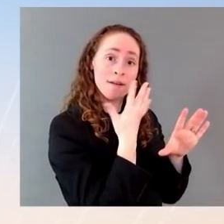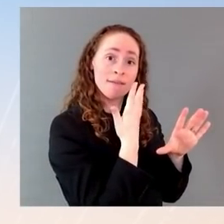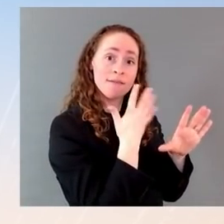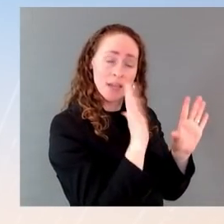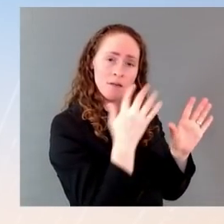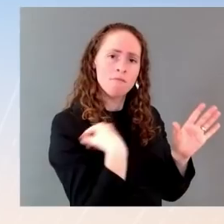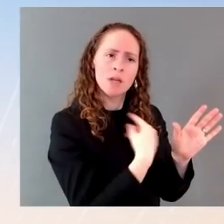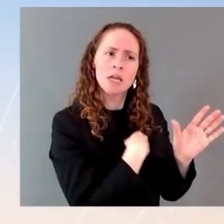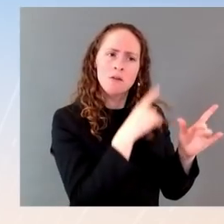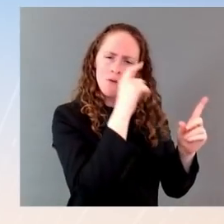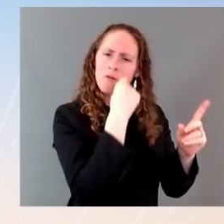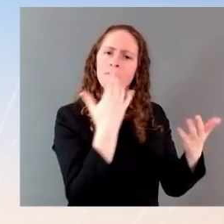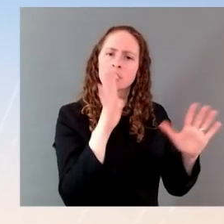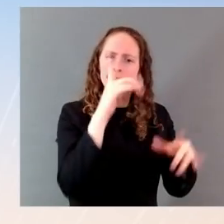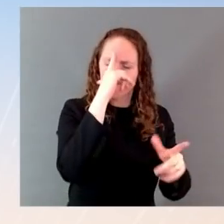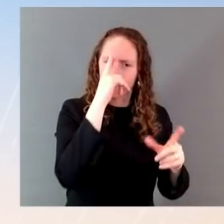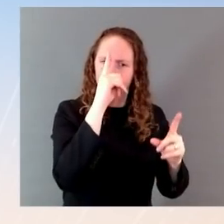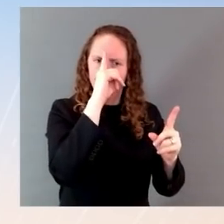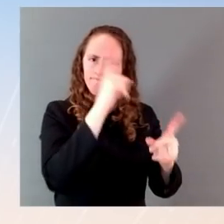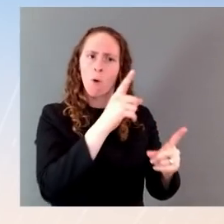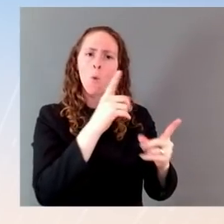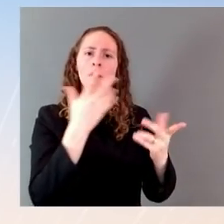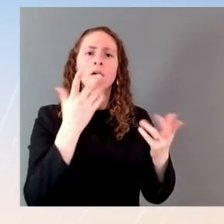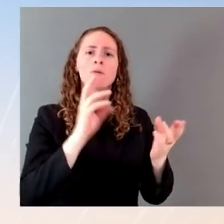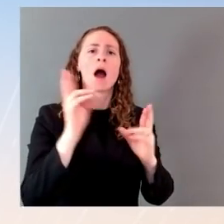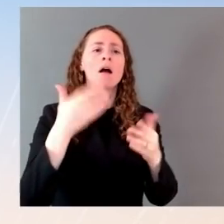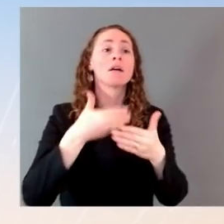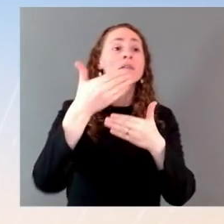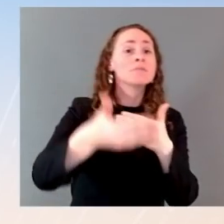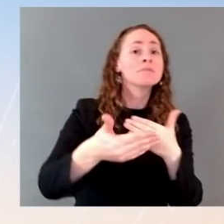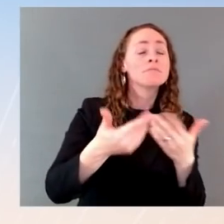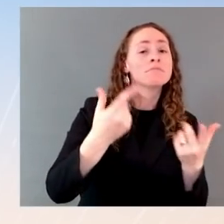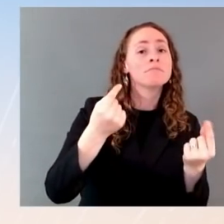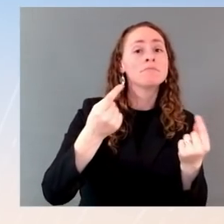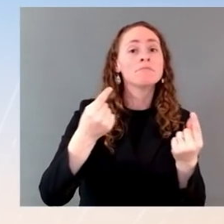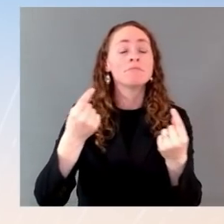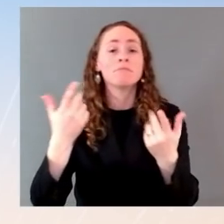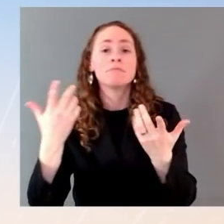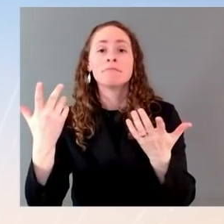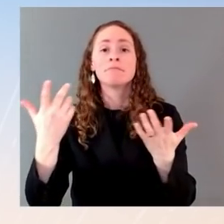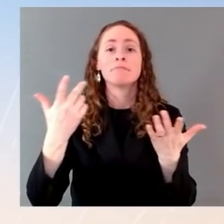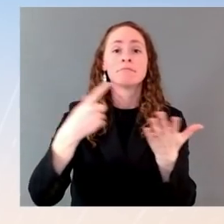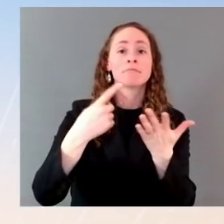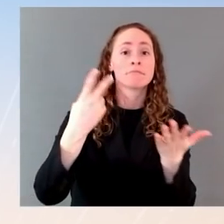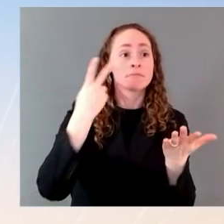to determine what the path forward will look like. So, I don't have any calls to predict or preview at this point in time.